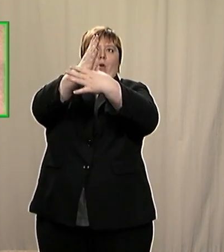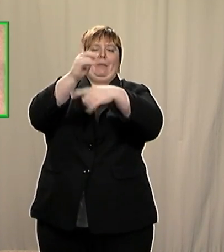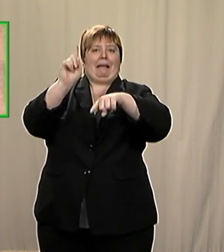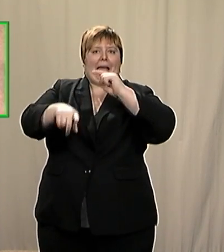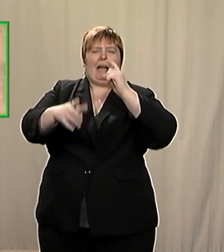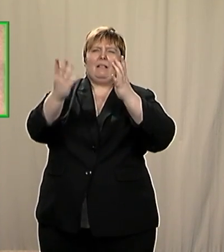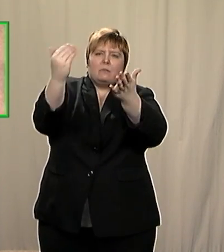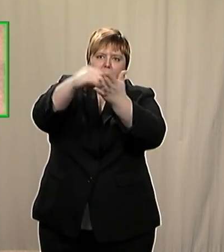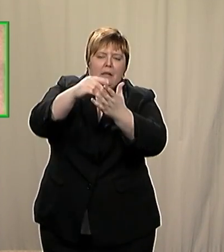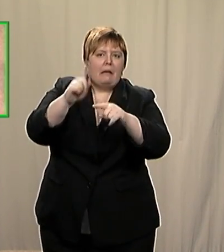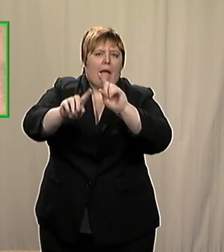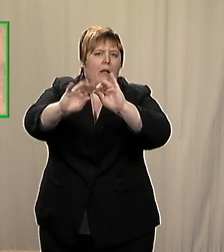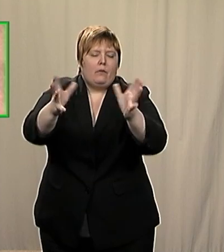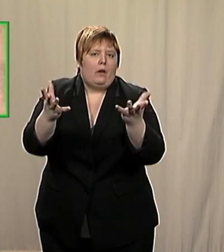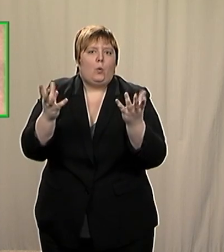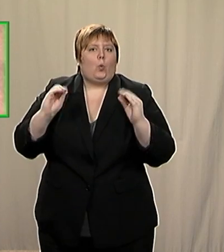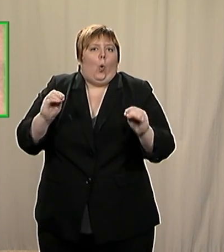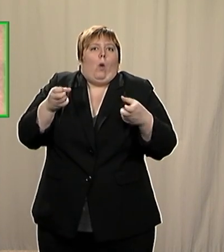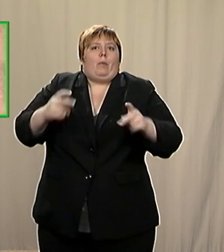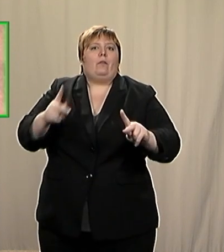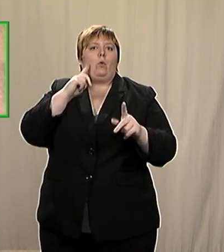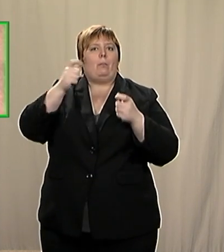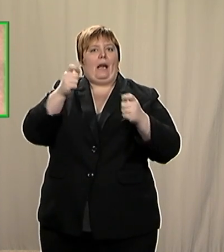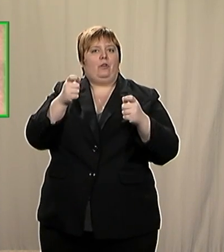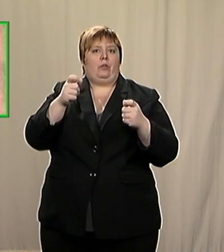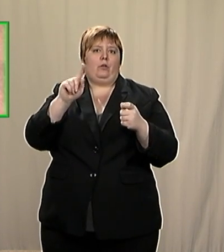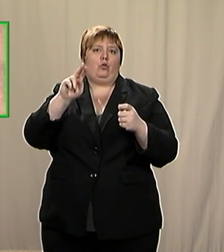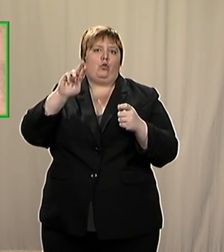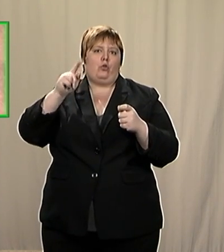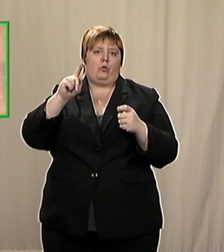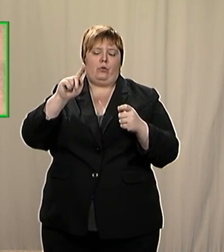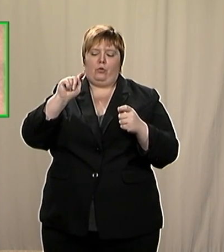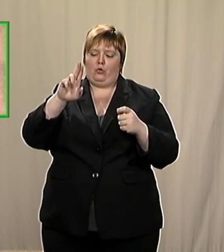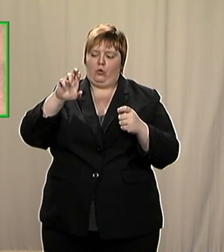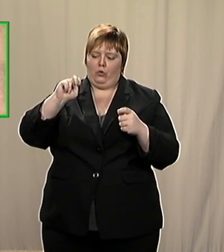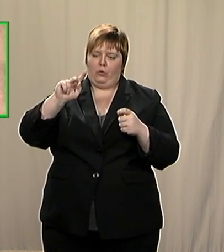these are decisions made during the interaction, but also made predictively.